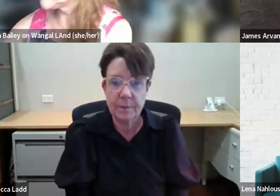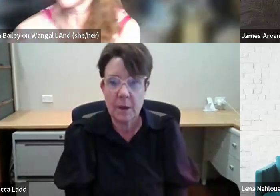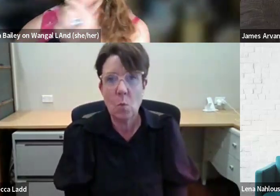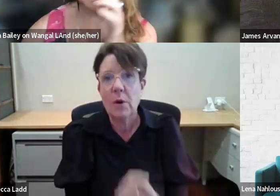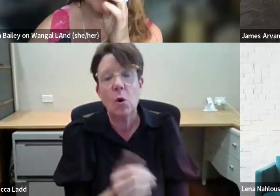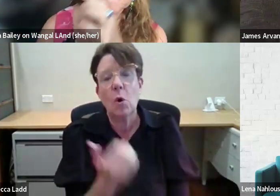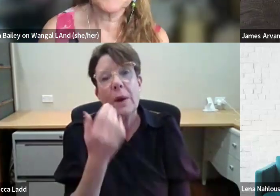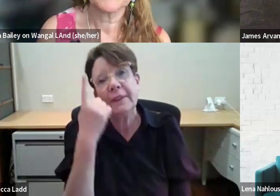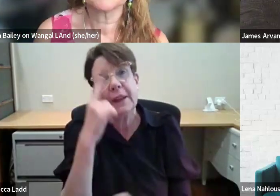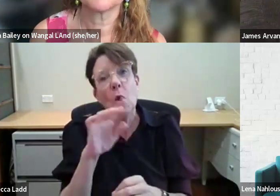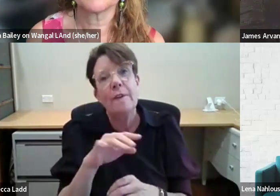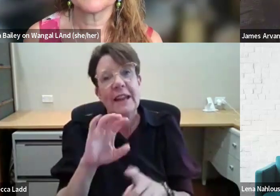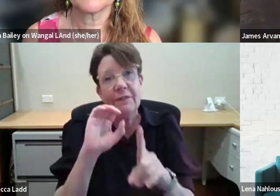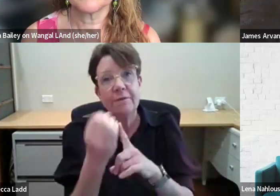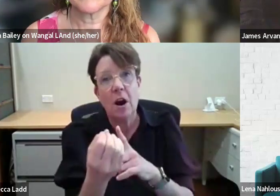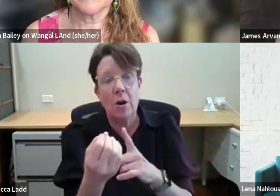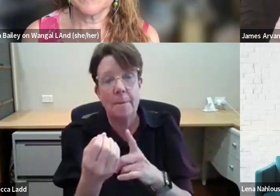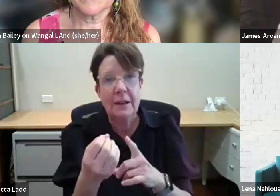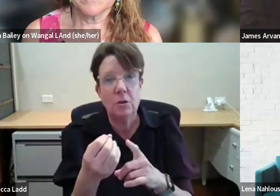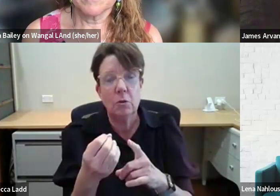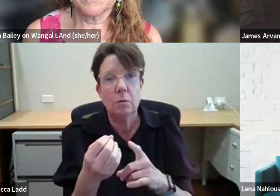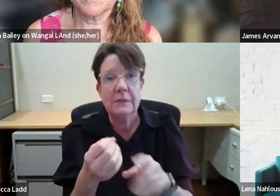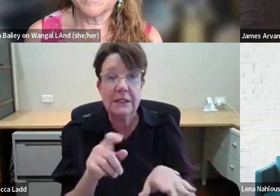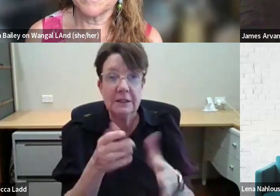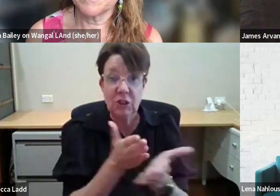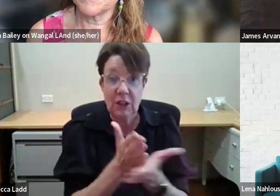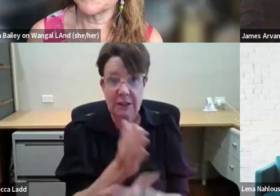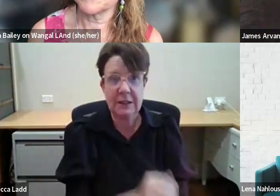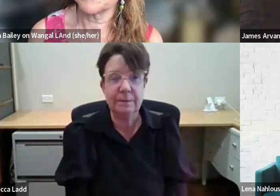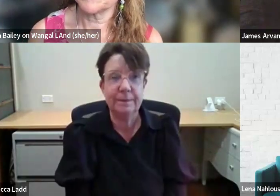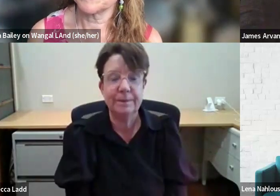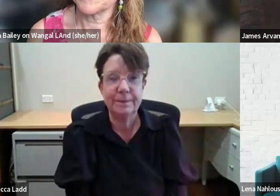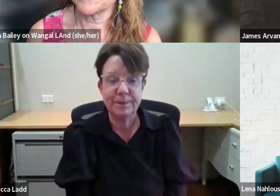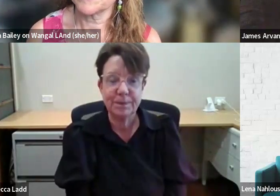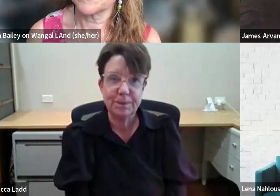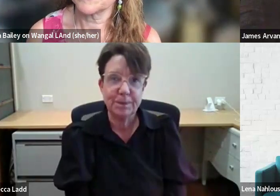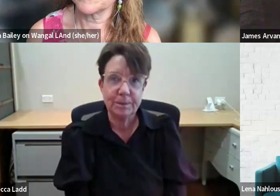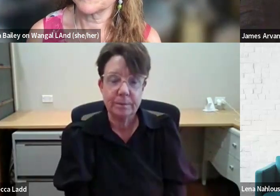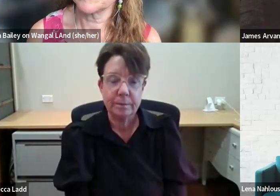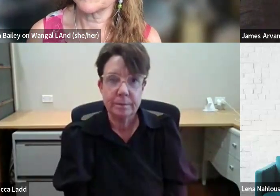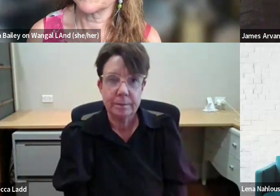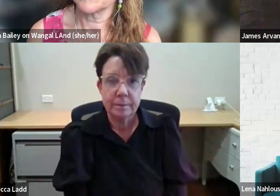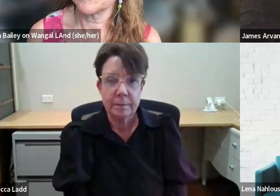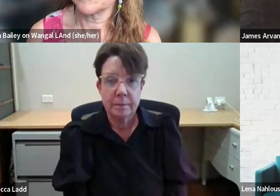A couple of things to say about that and we talked about mindset shift, but it is also a